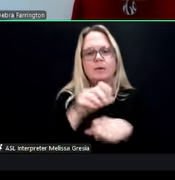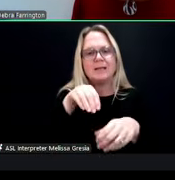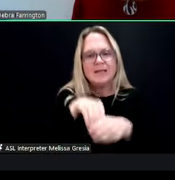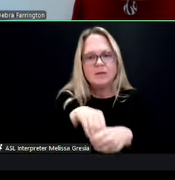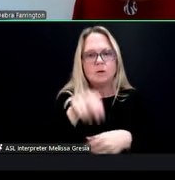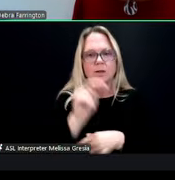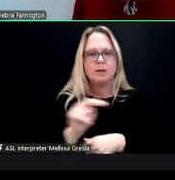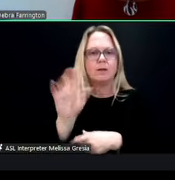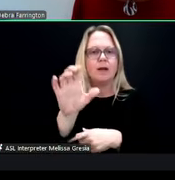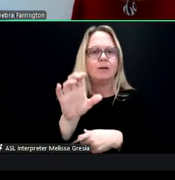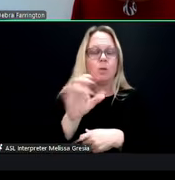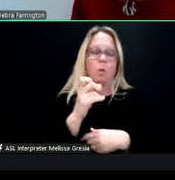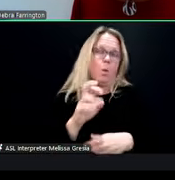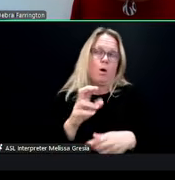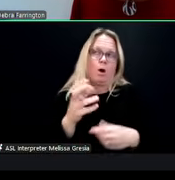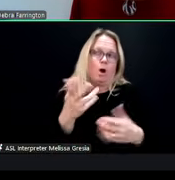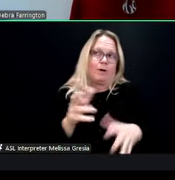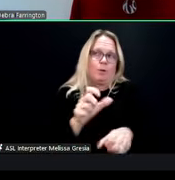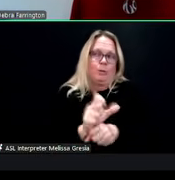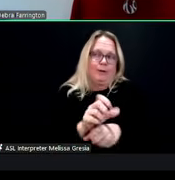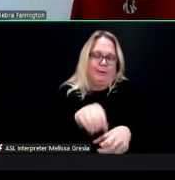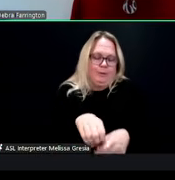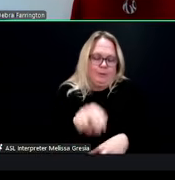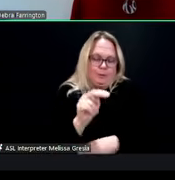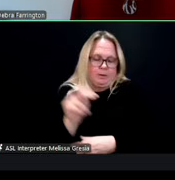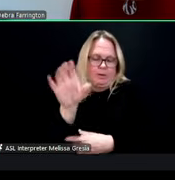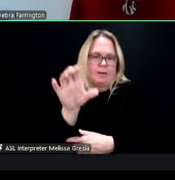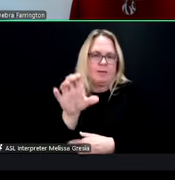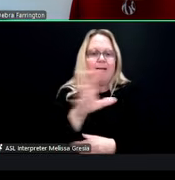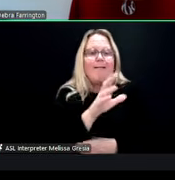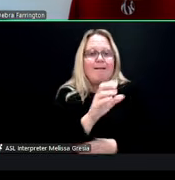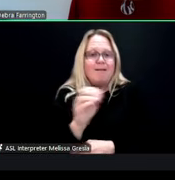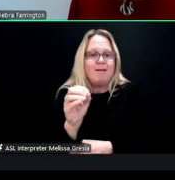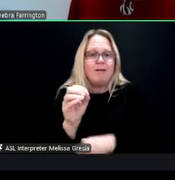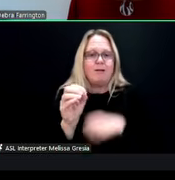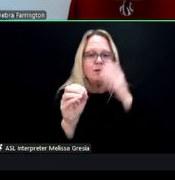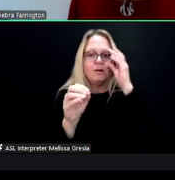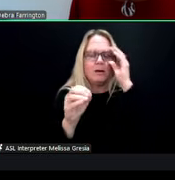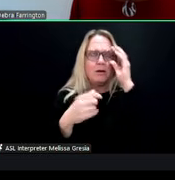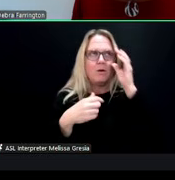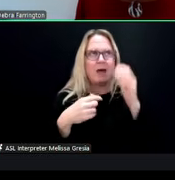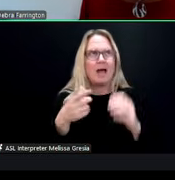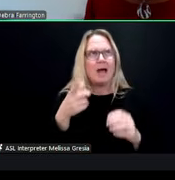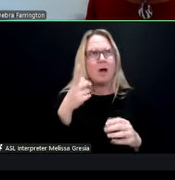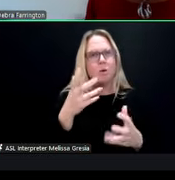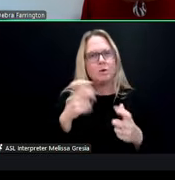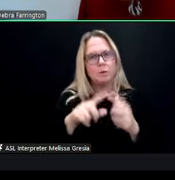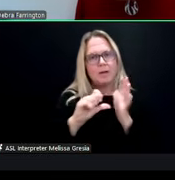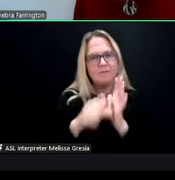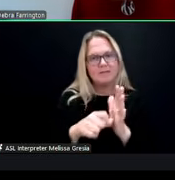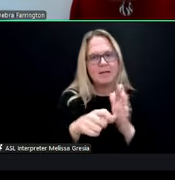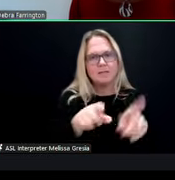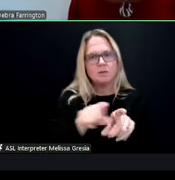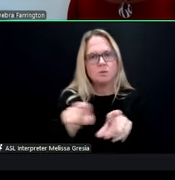um or work in North Carolina. Um, and I could want to emphasize as well that entities need to